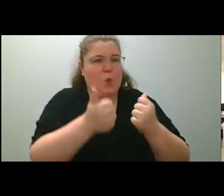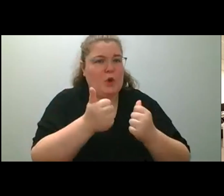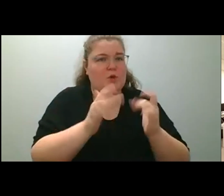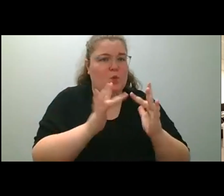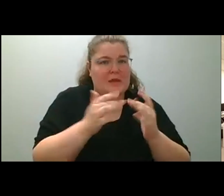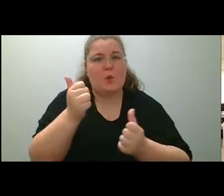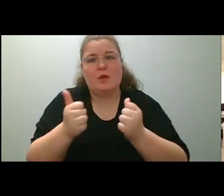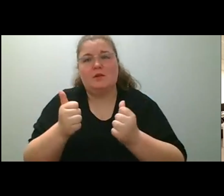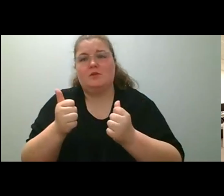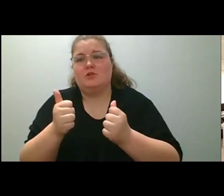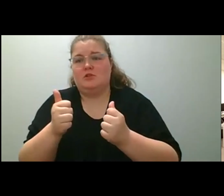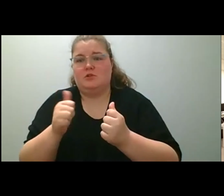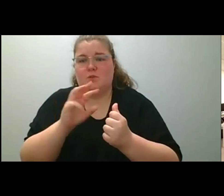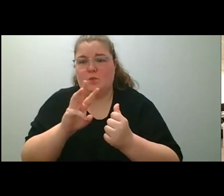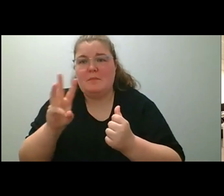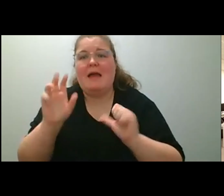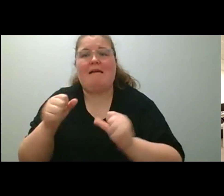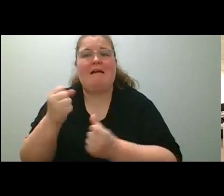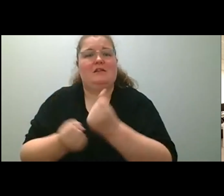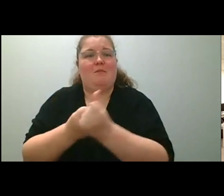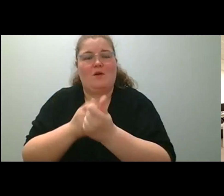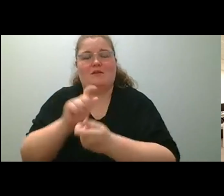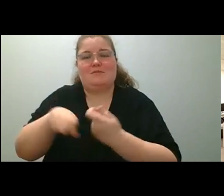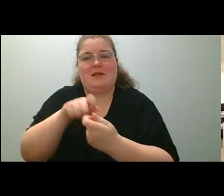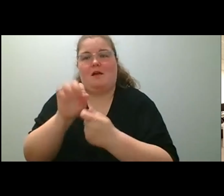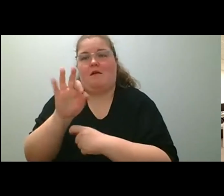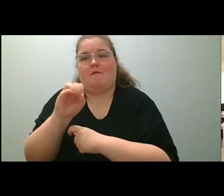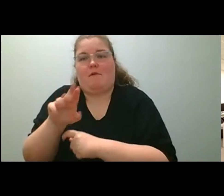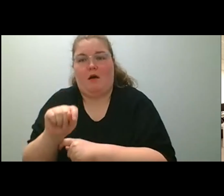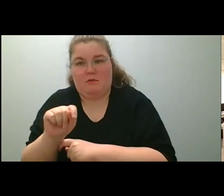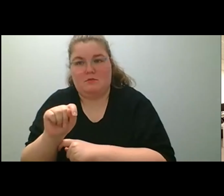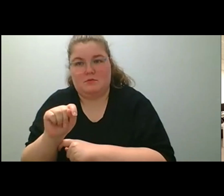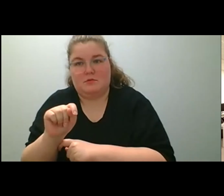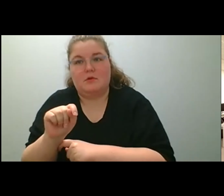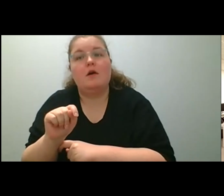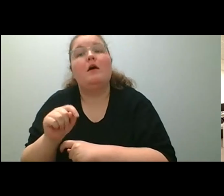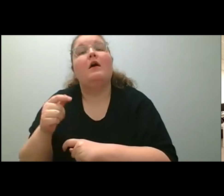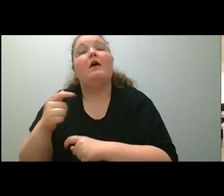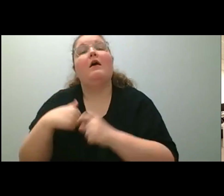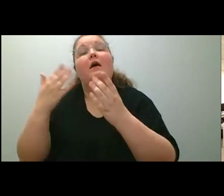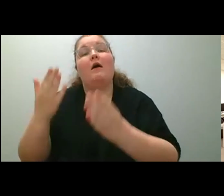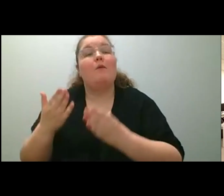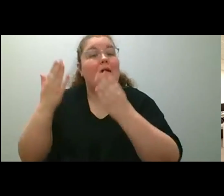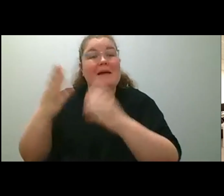I would personally advise in terms of being able to place language that you're not familiar with.